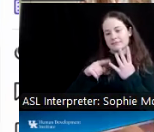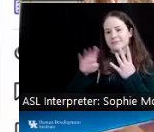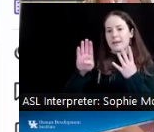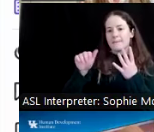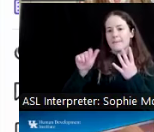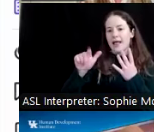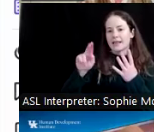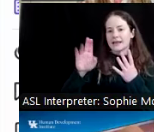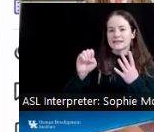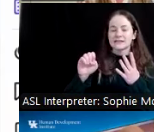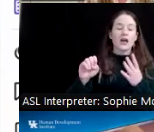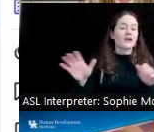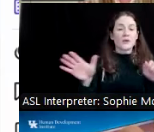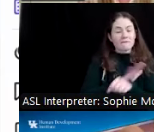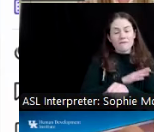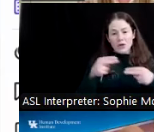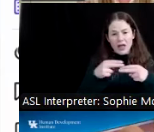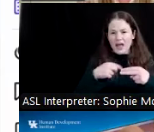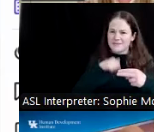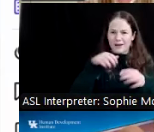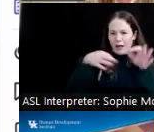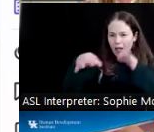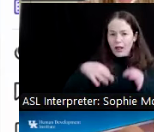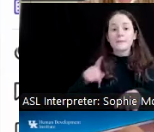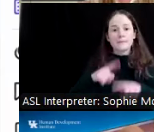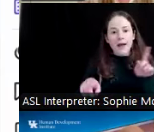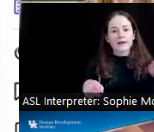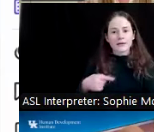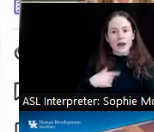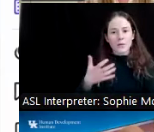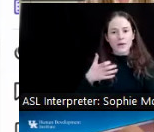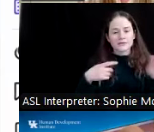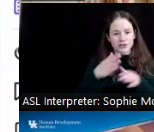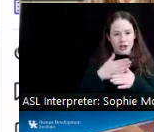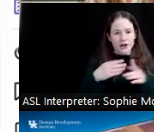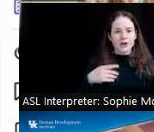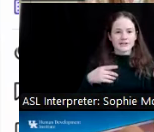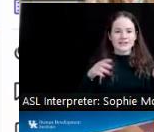endurance category. So, I wanted to give you actual ideas. And if you want